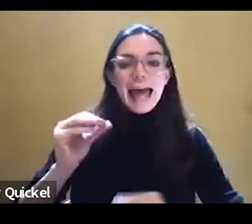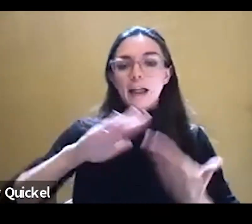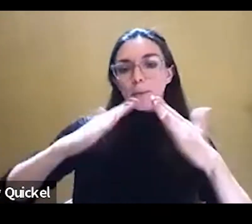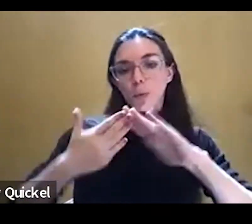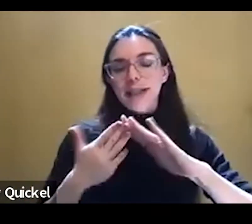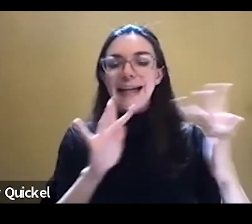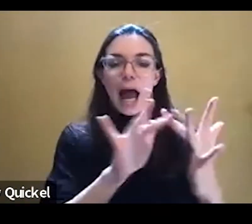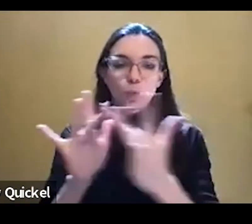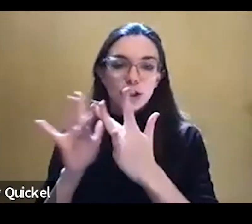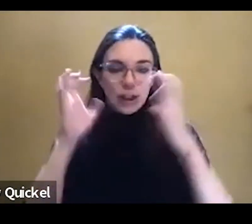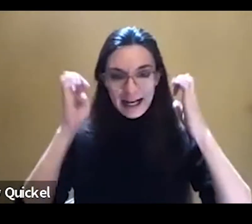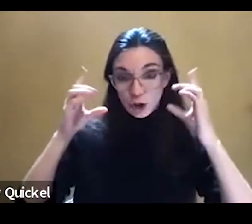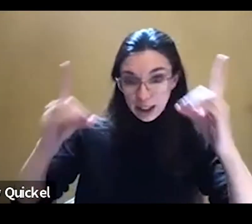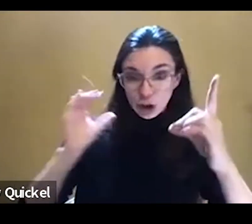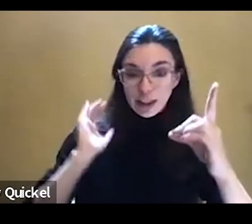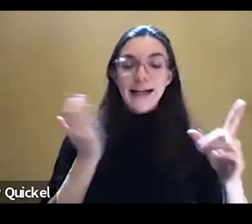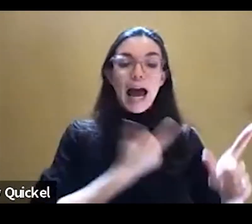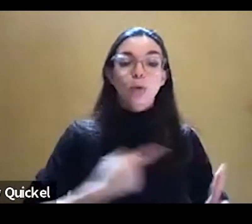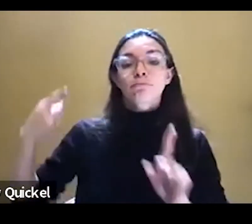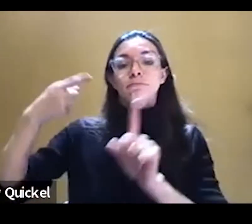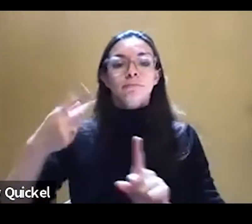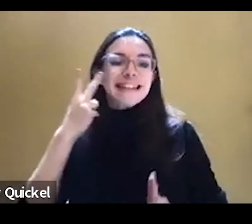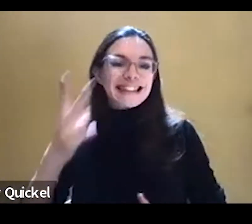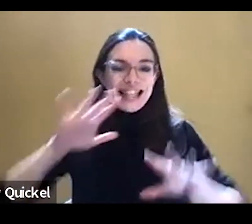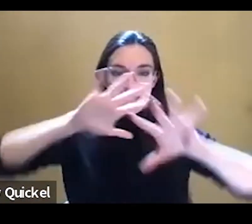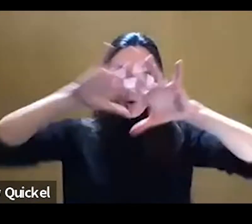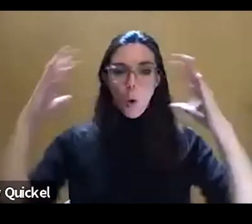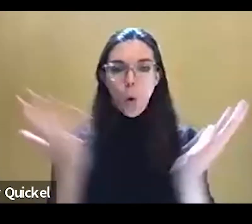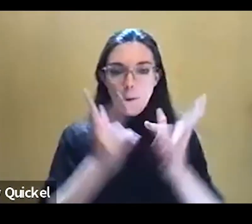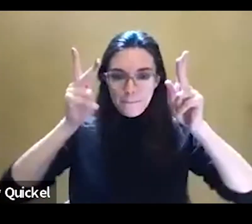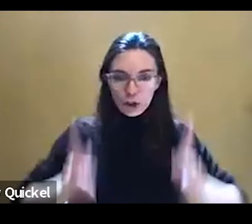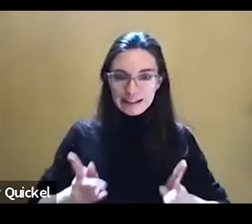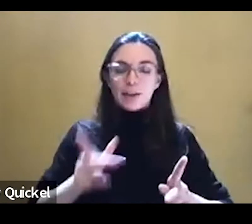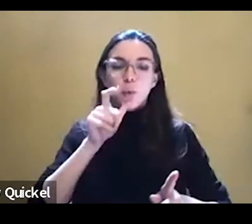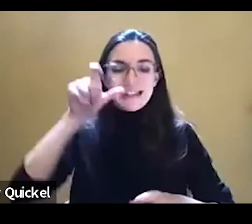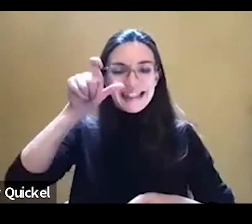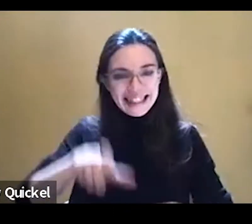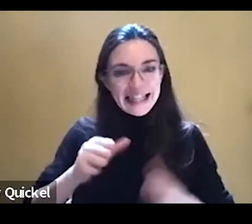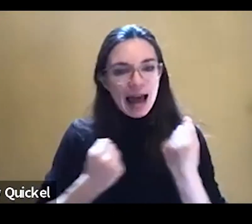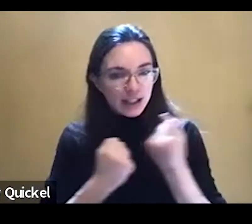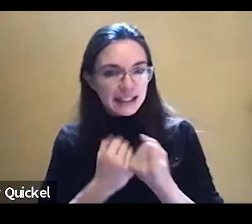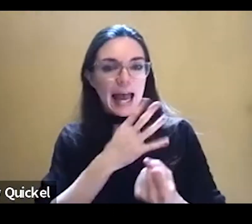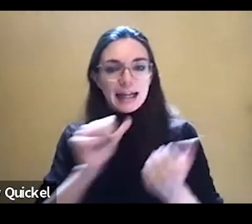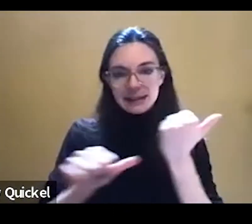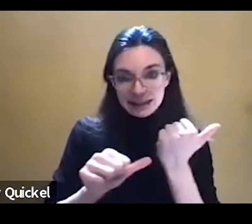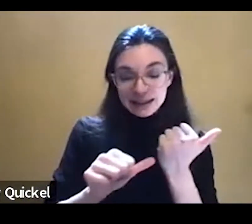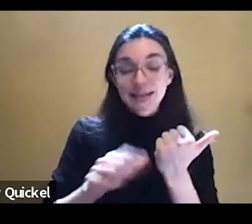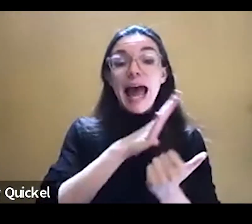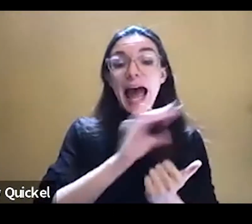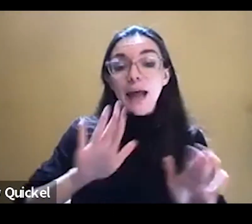Our objective is always to look at the whole person who presents with a need for advocacy assistance and where possible provide technical assistance to such